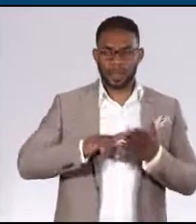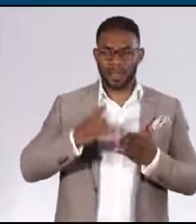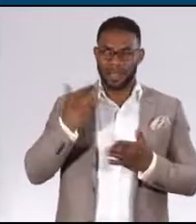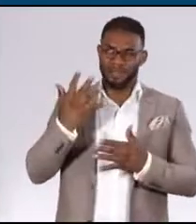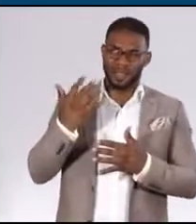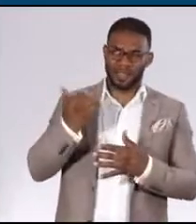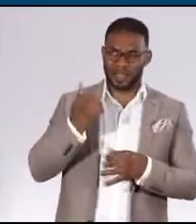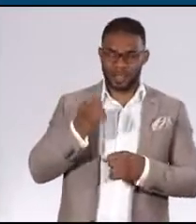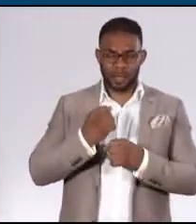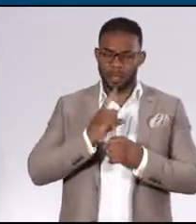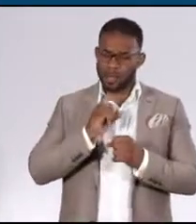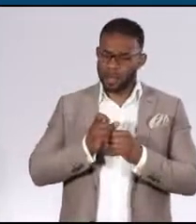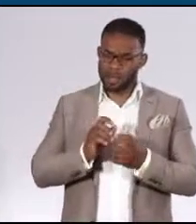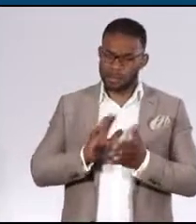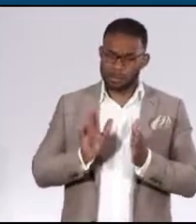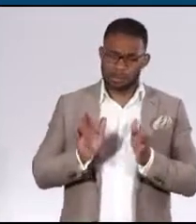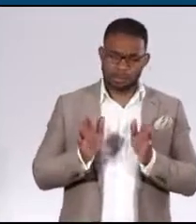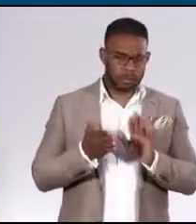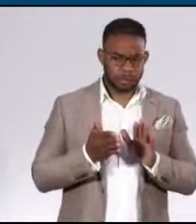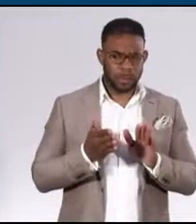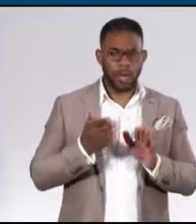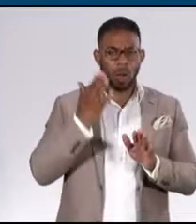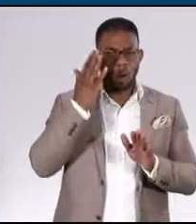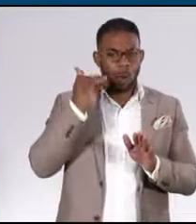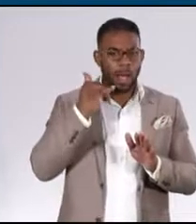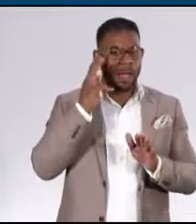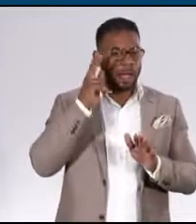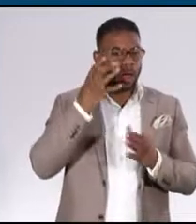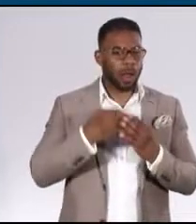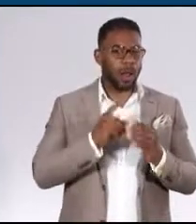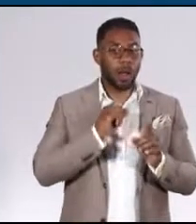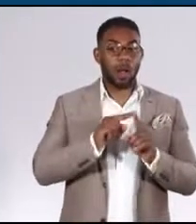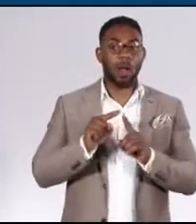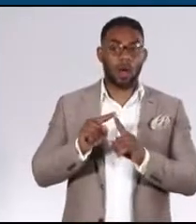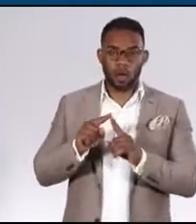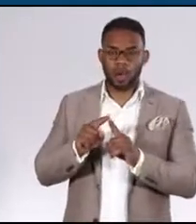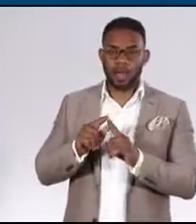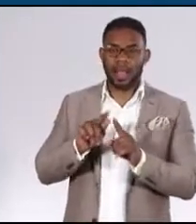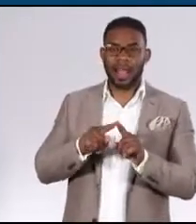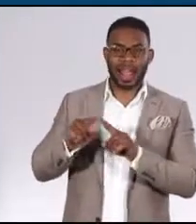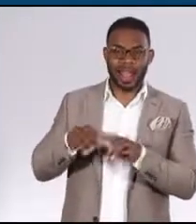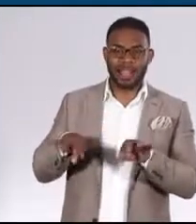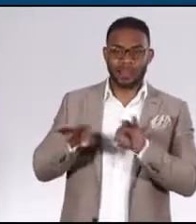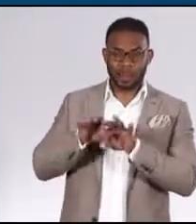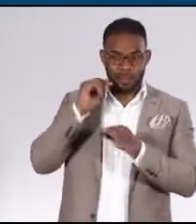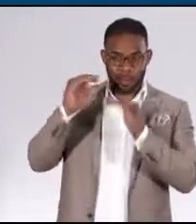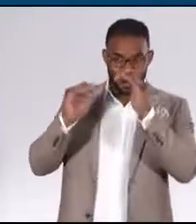has really been into lab the foundation for why this hearing loss is also as critically important for adults. As it is for children.